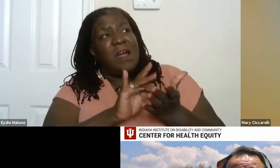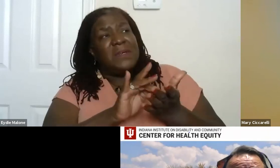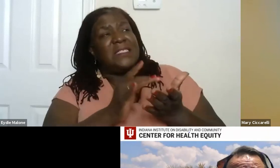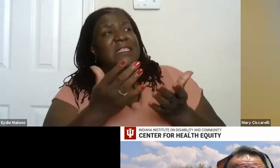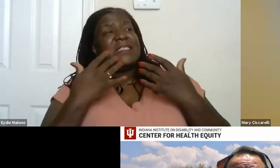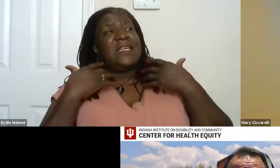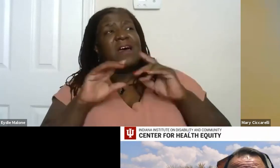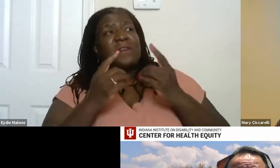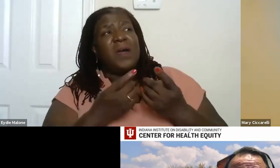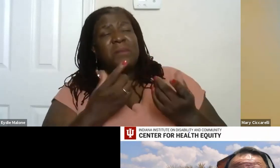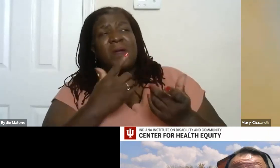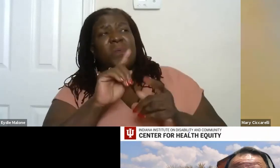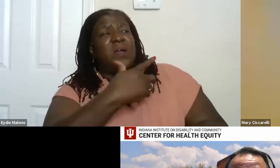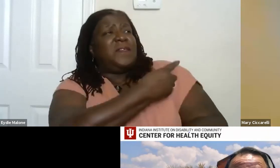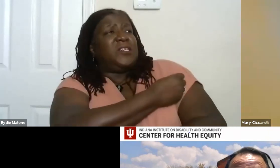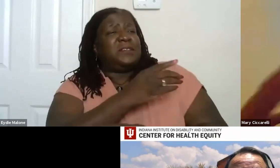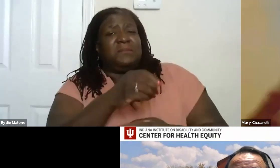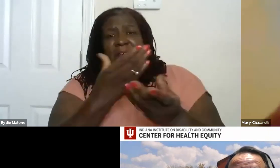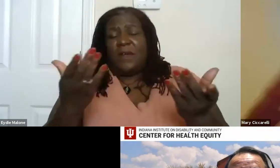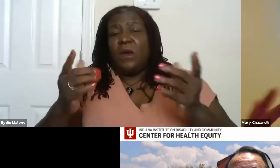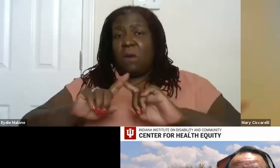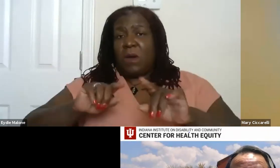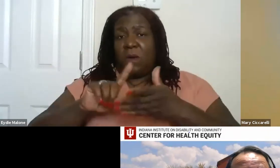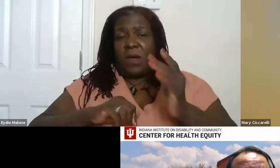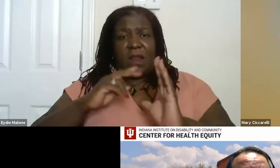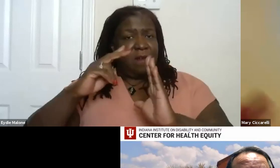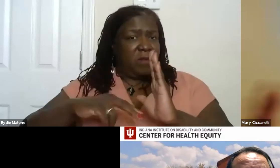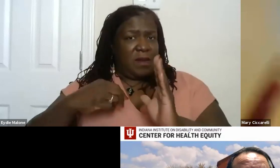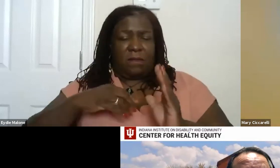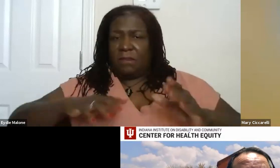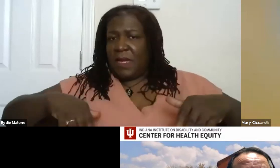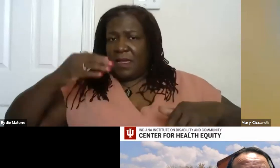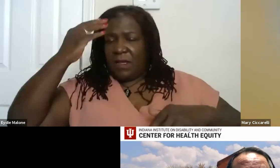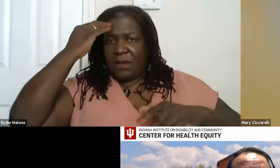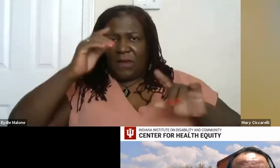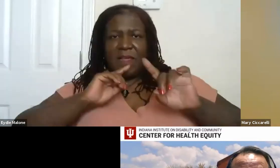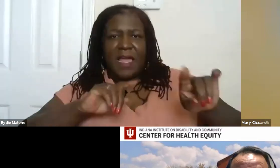and I don't know the answer yet as this becomes as we're in a rapid state of change right